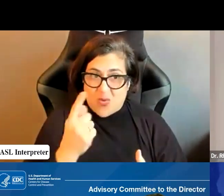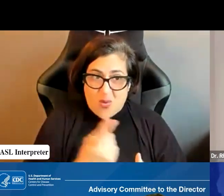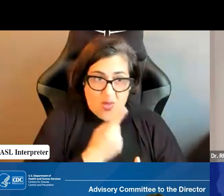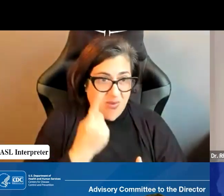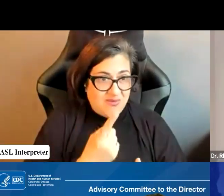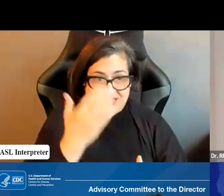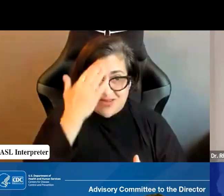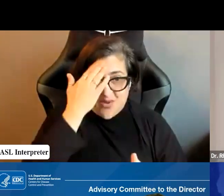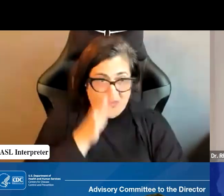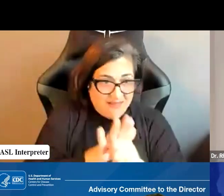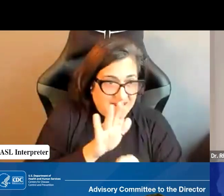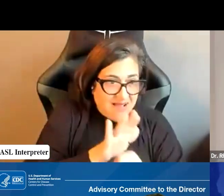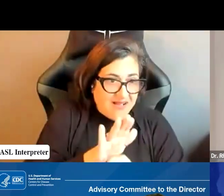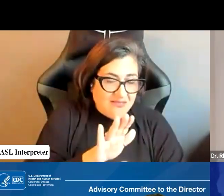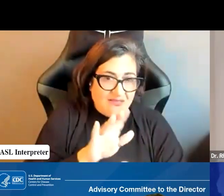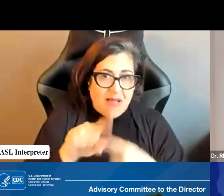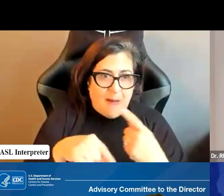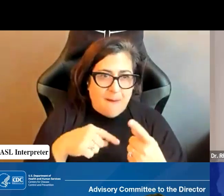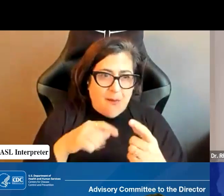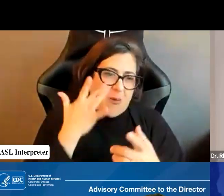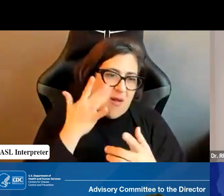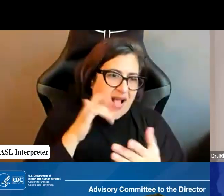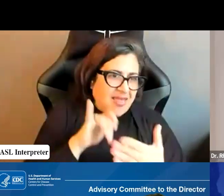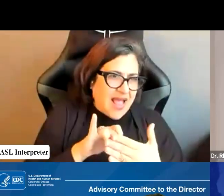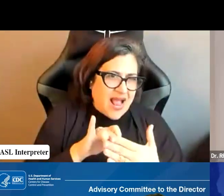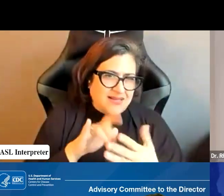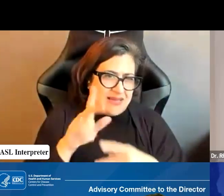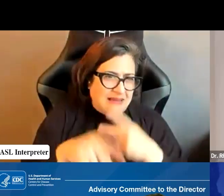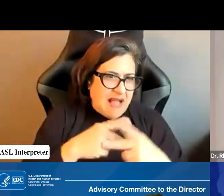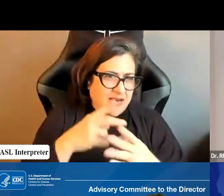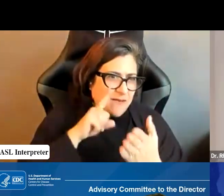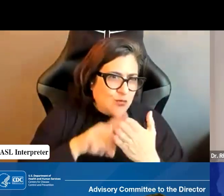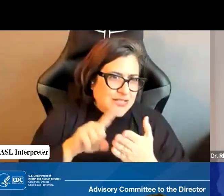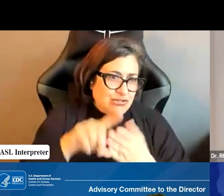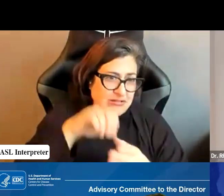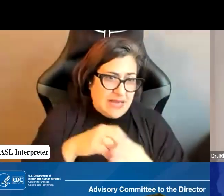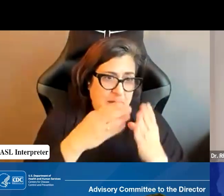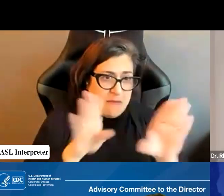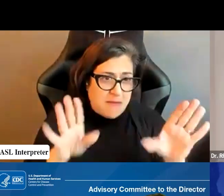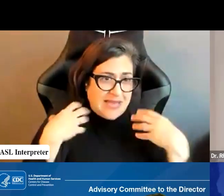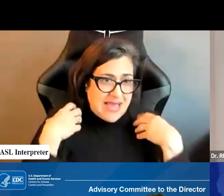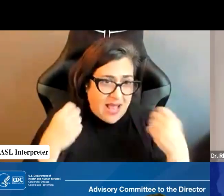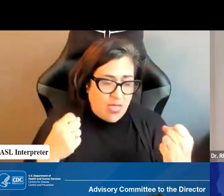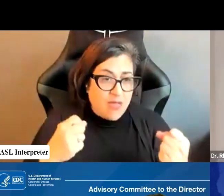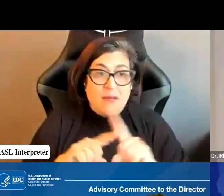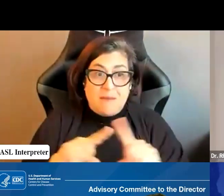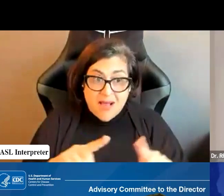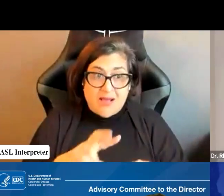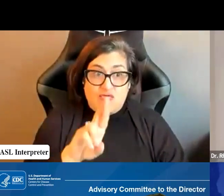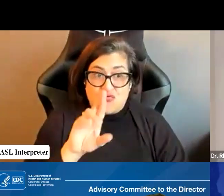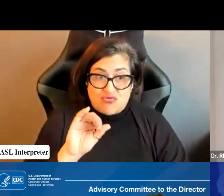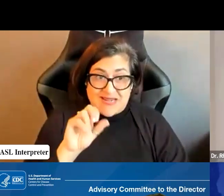of doing that type of research in public health, but risk perception is what drives behaviors.